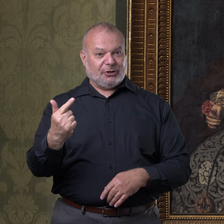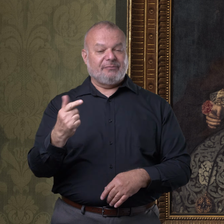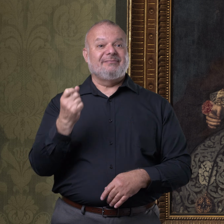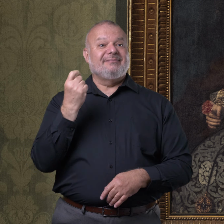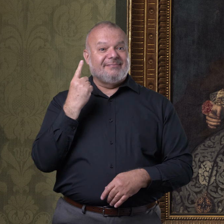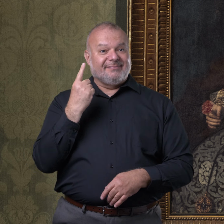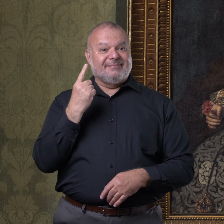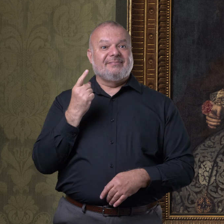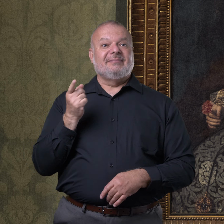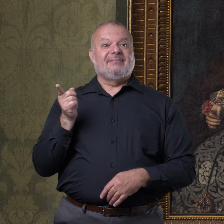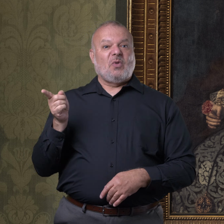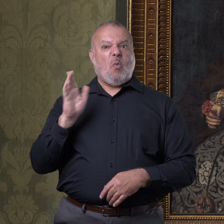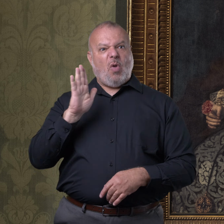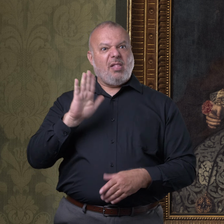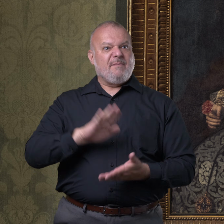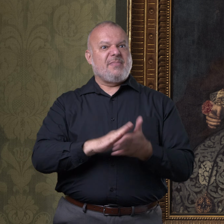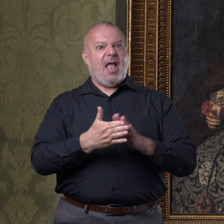kingdom of Spain.